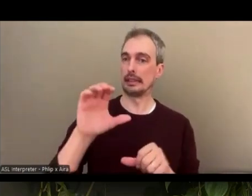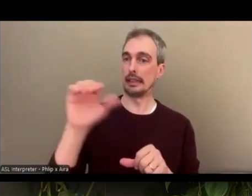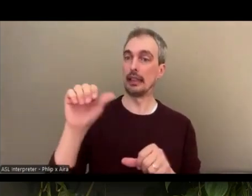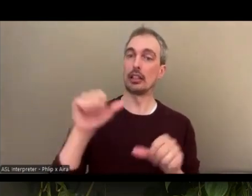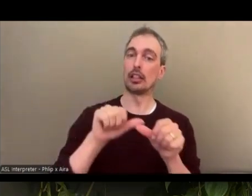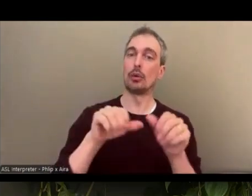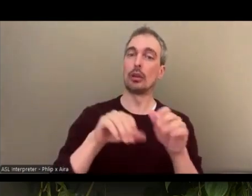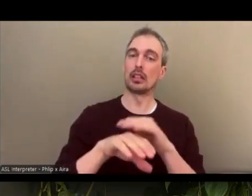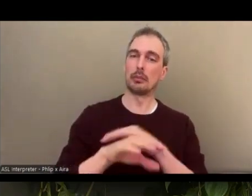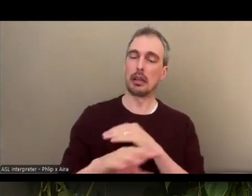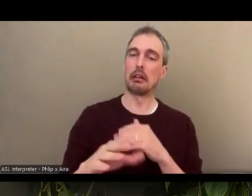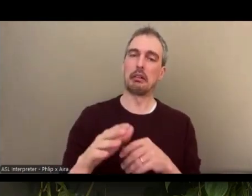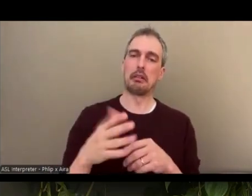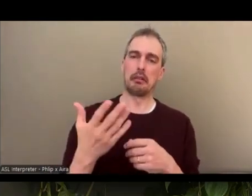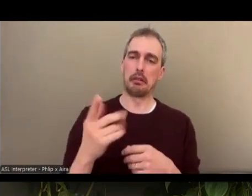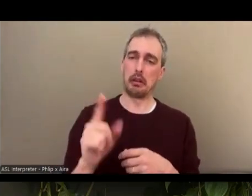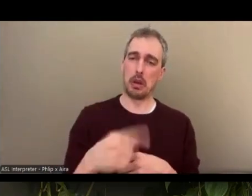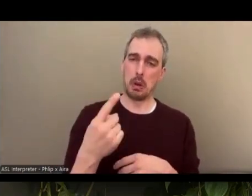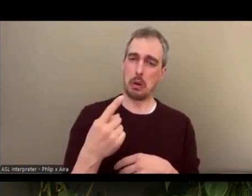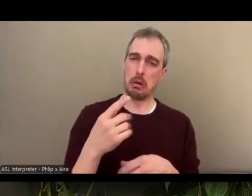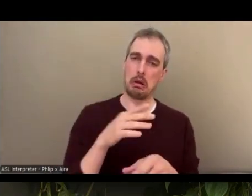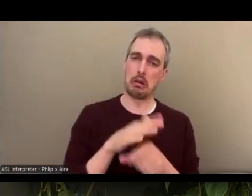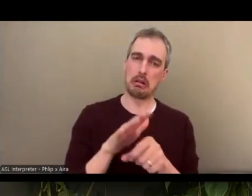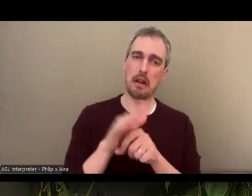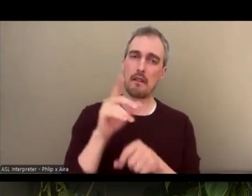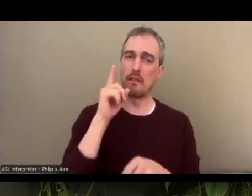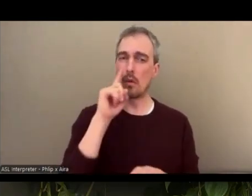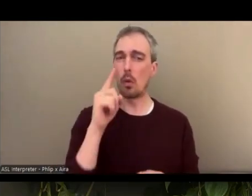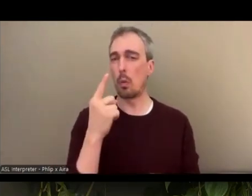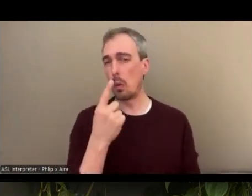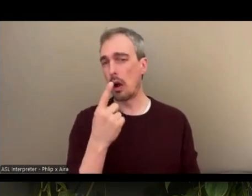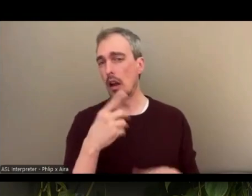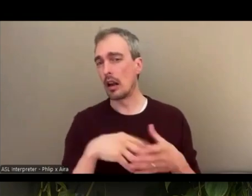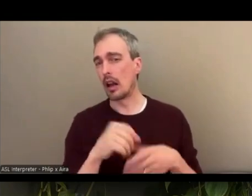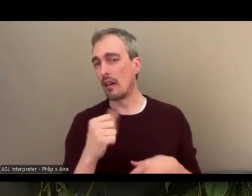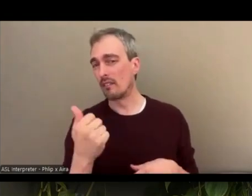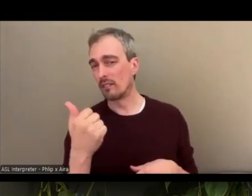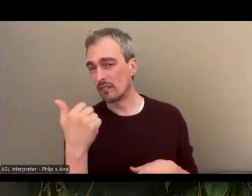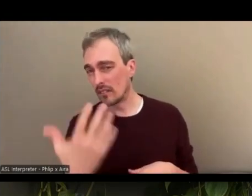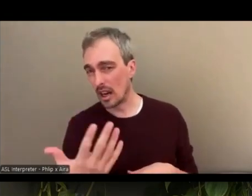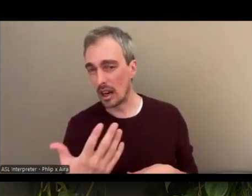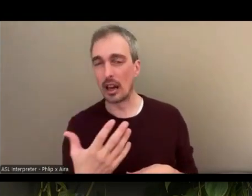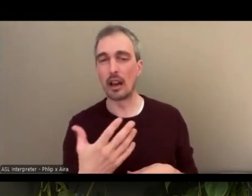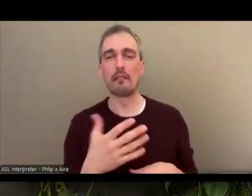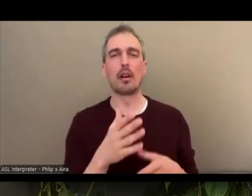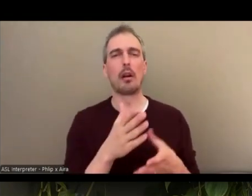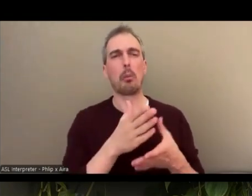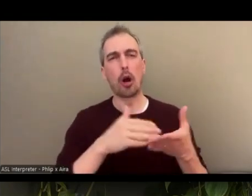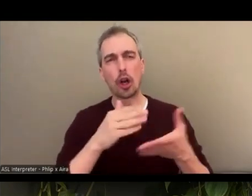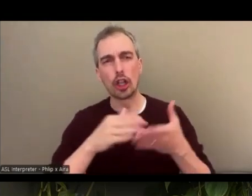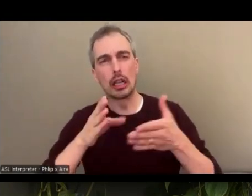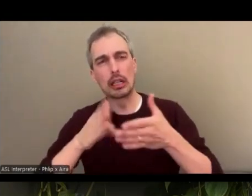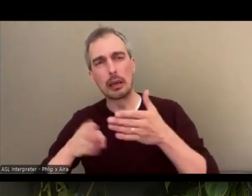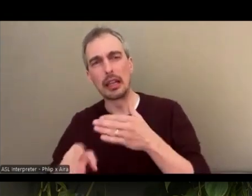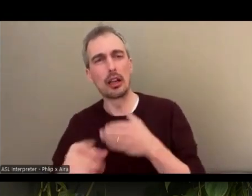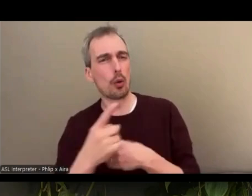five proof points, sufficient to justify partially completed for three and started for one more. That's 40/300. Now...